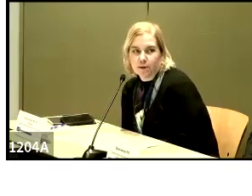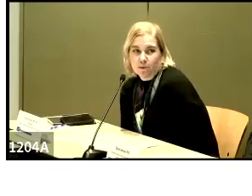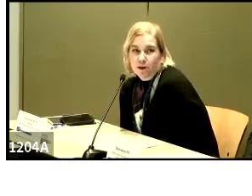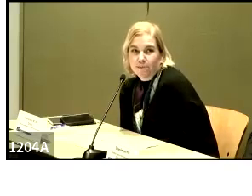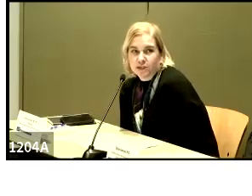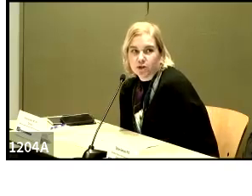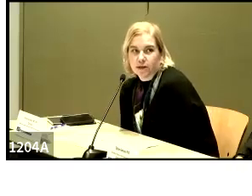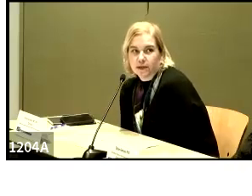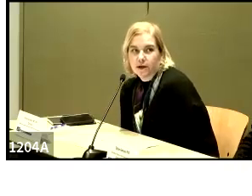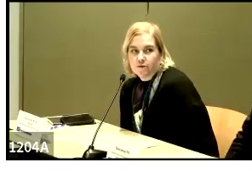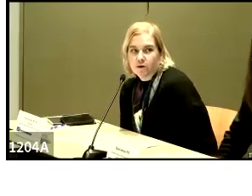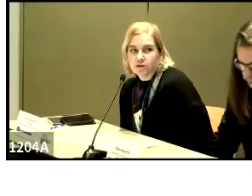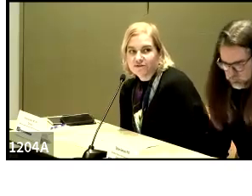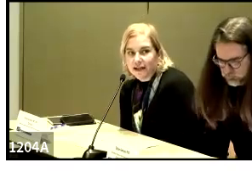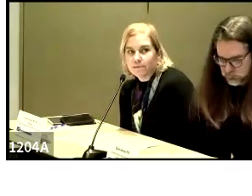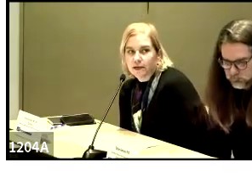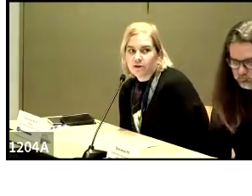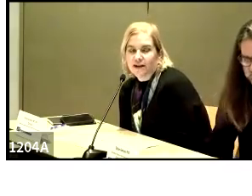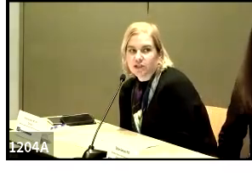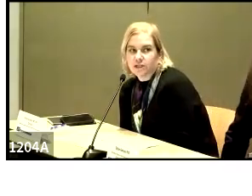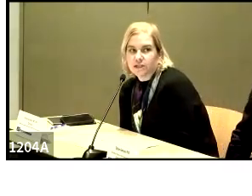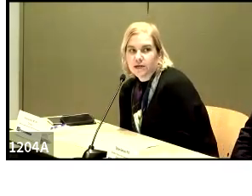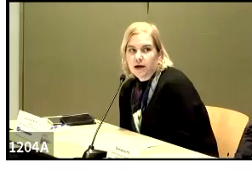But we want to make sure that folks are developing interventions